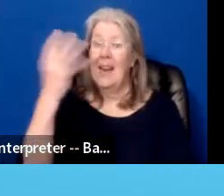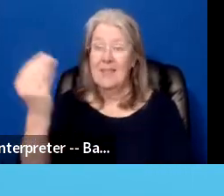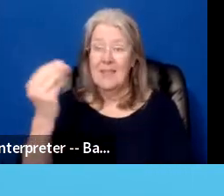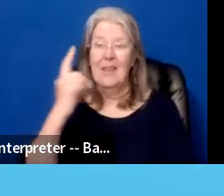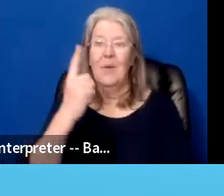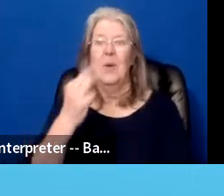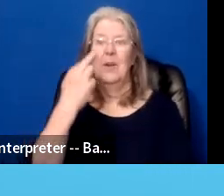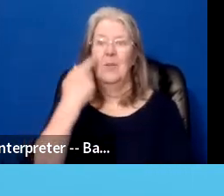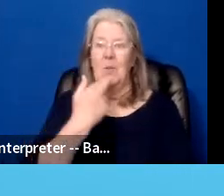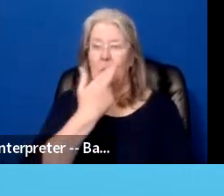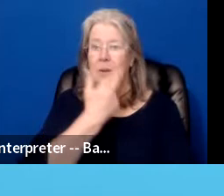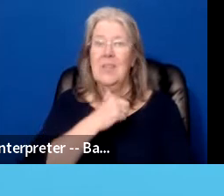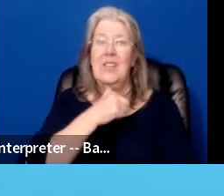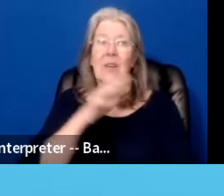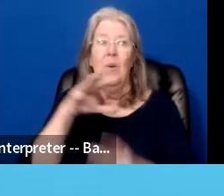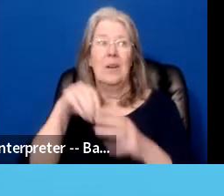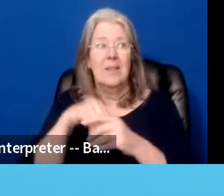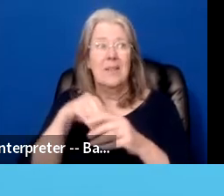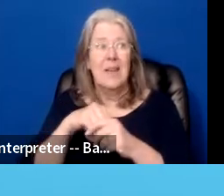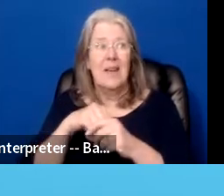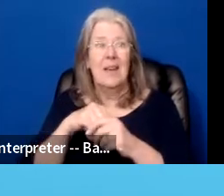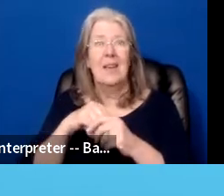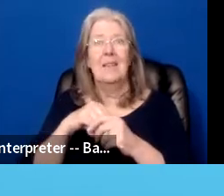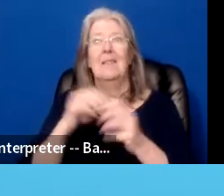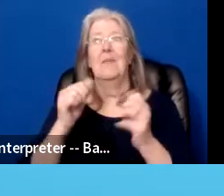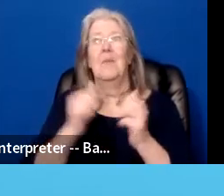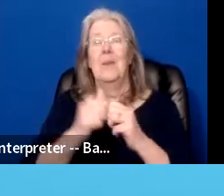because you didn't want to be inside with a bunch of people without masks on hopefully,